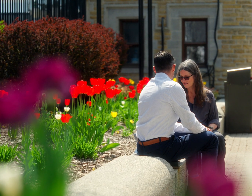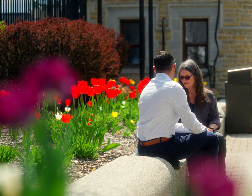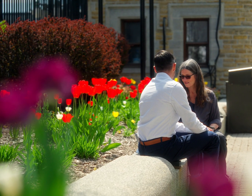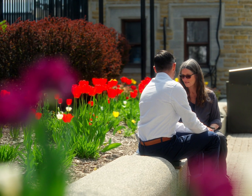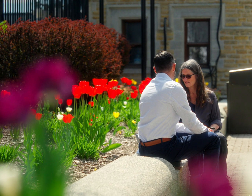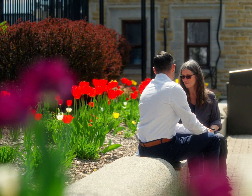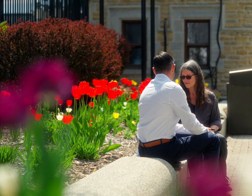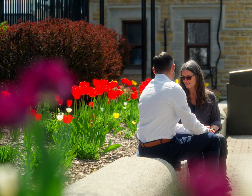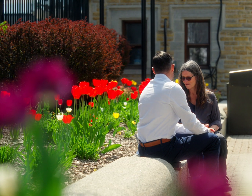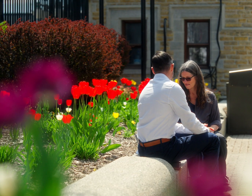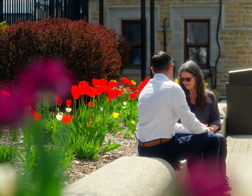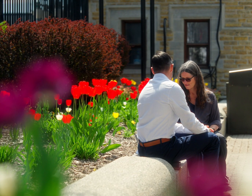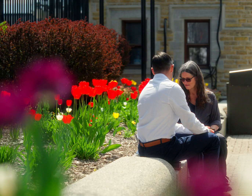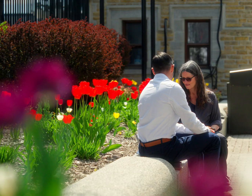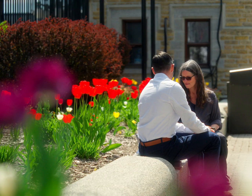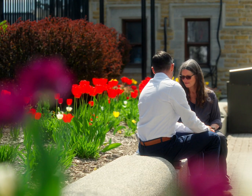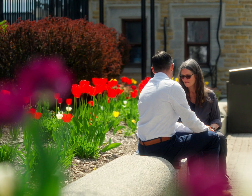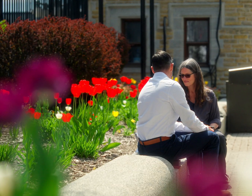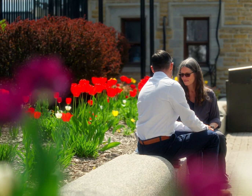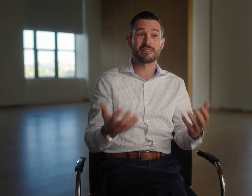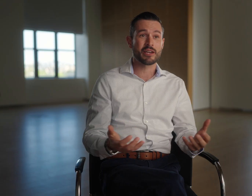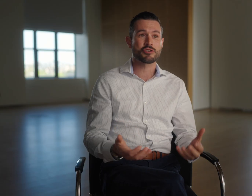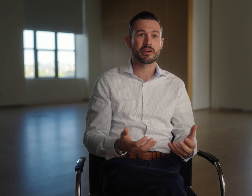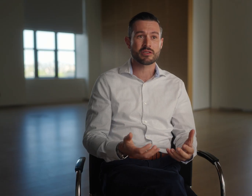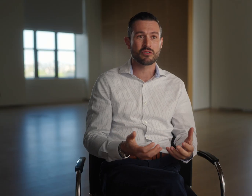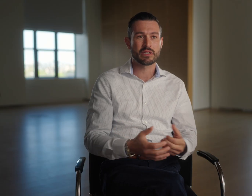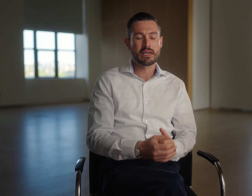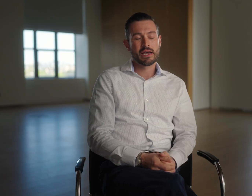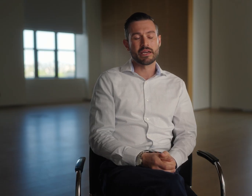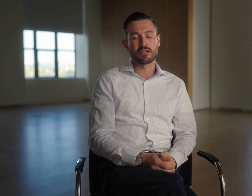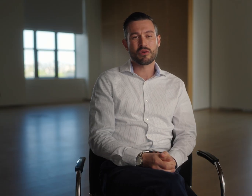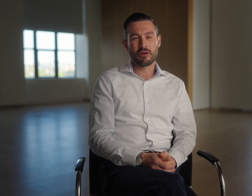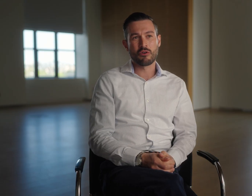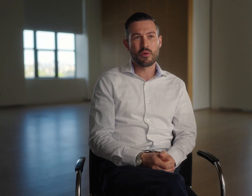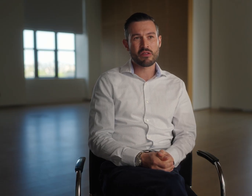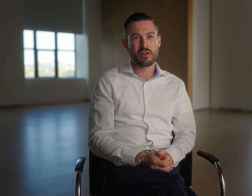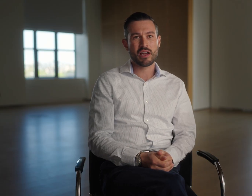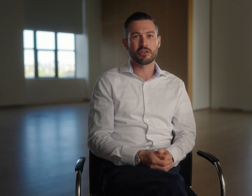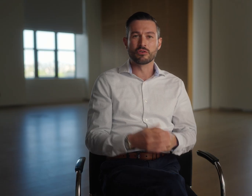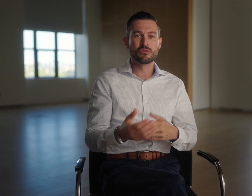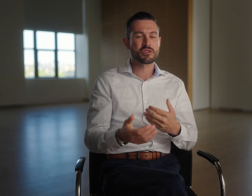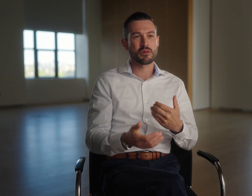And this is where you realize ASL really is a language on its own. And without knowing that, you lose some